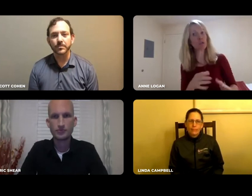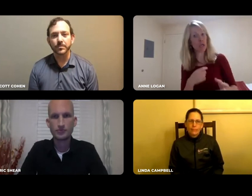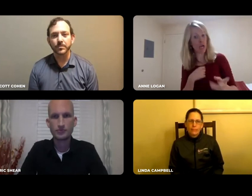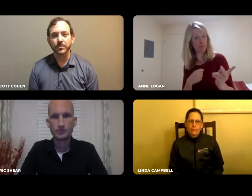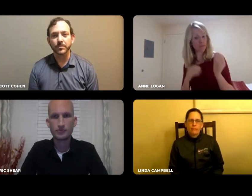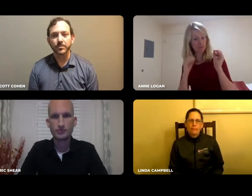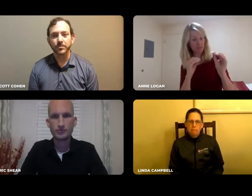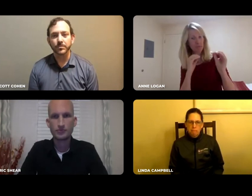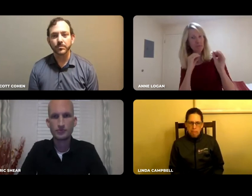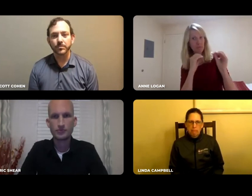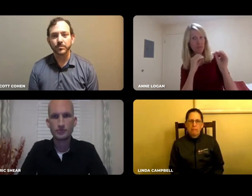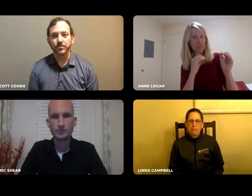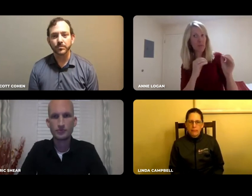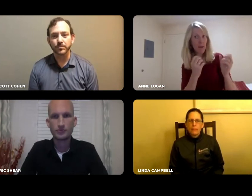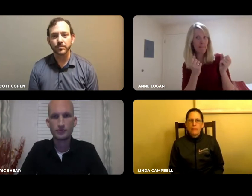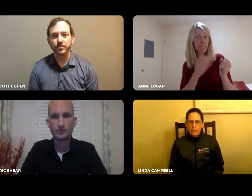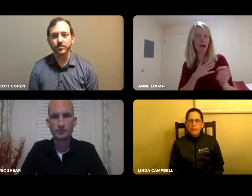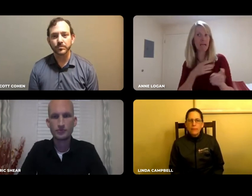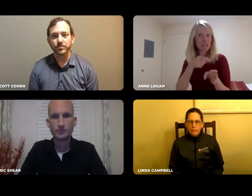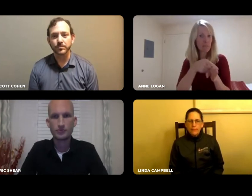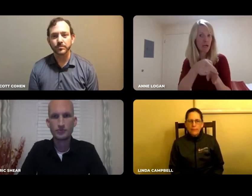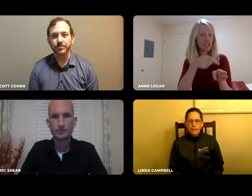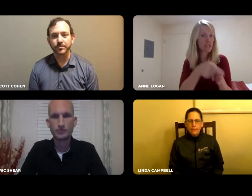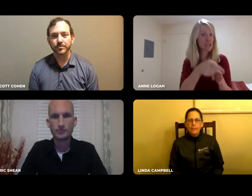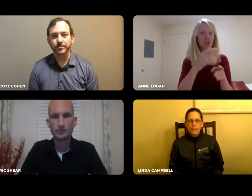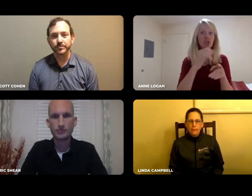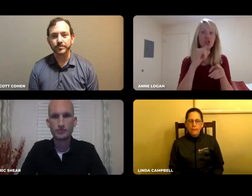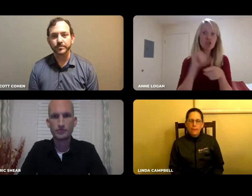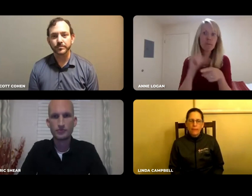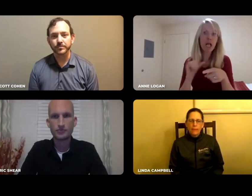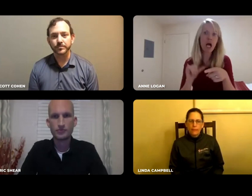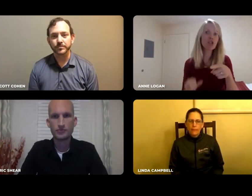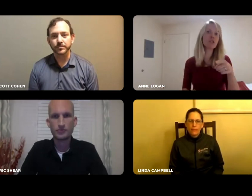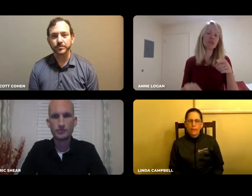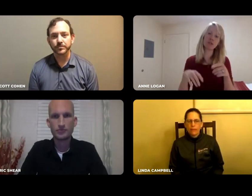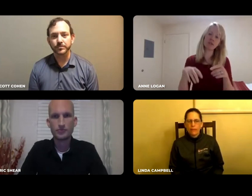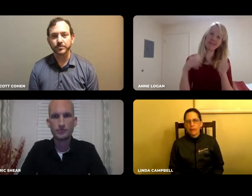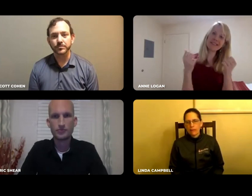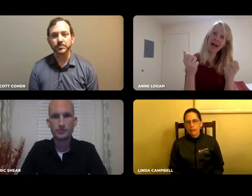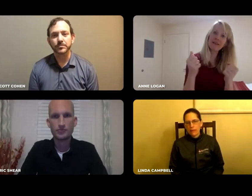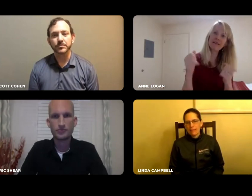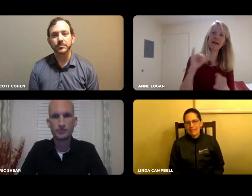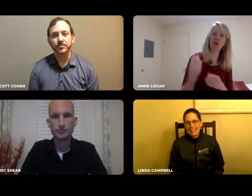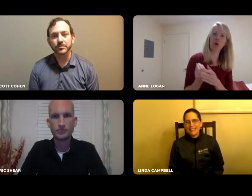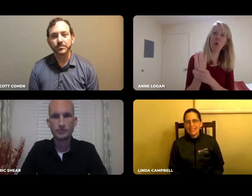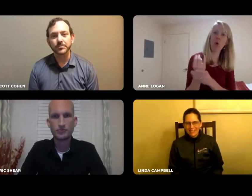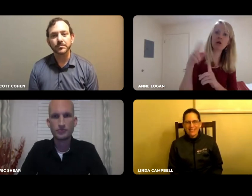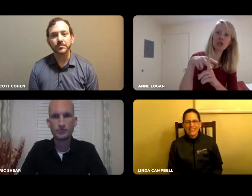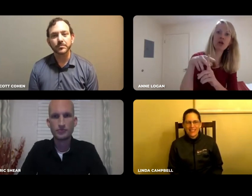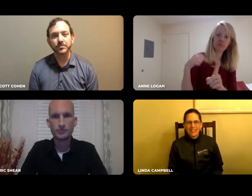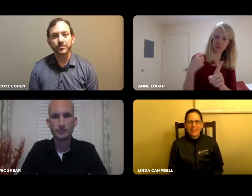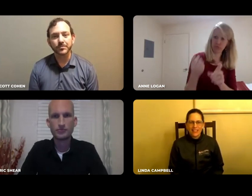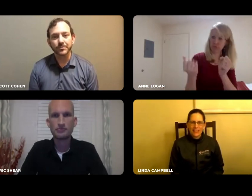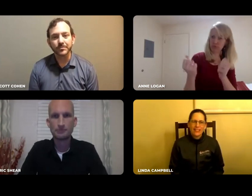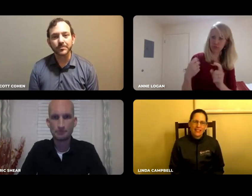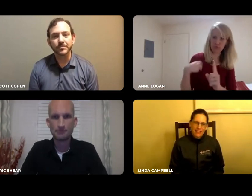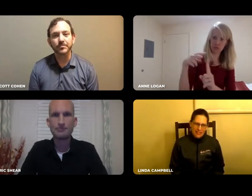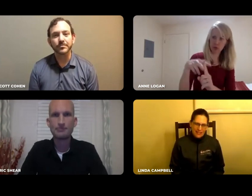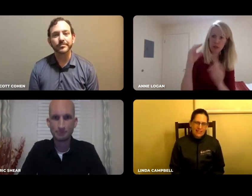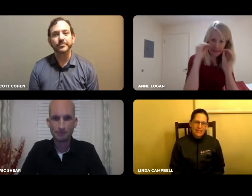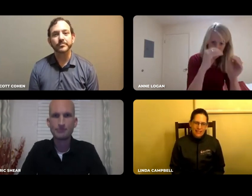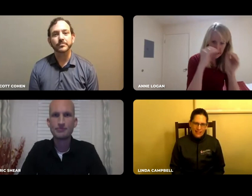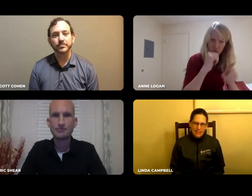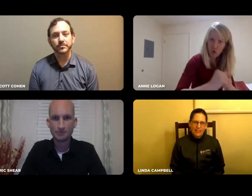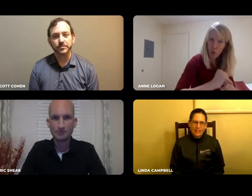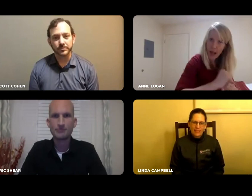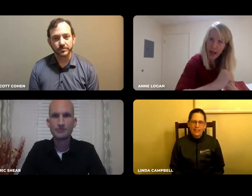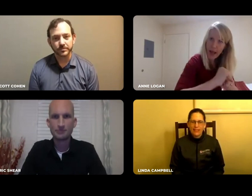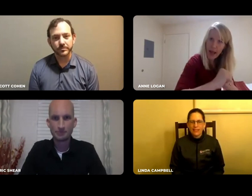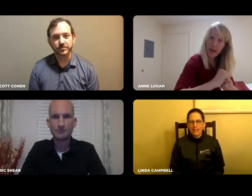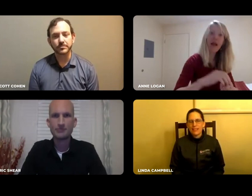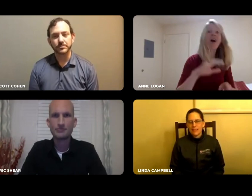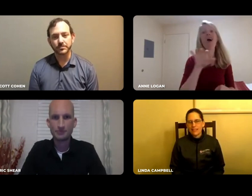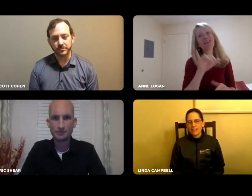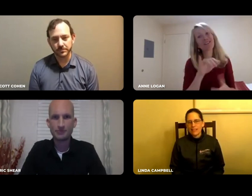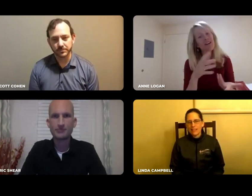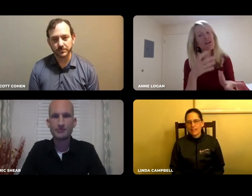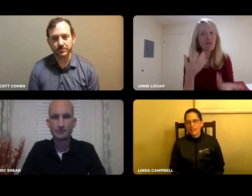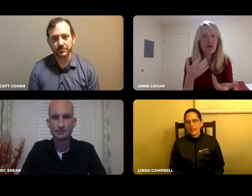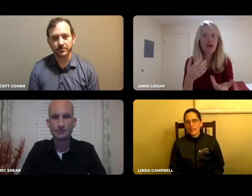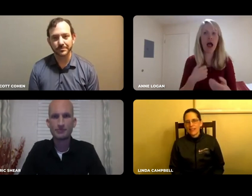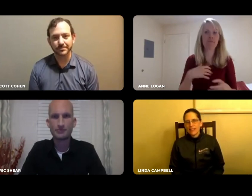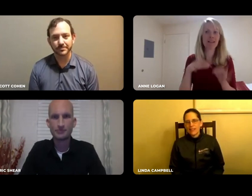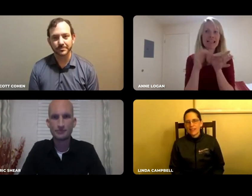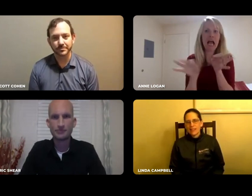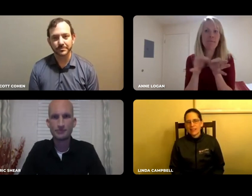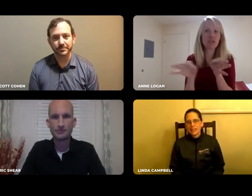do the work. I have trained them in the terminology.